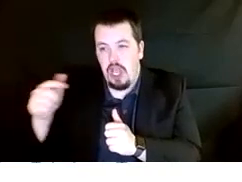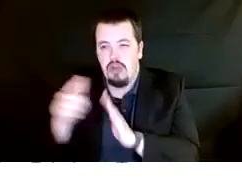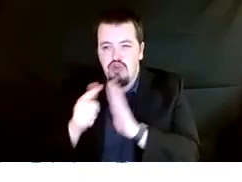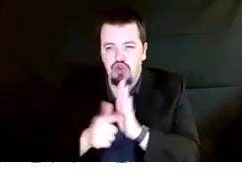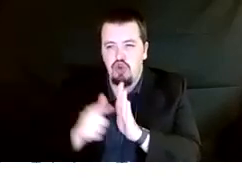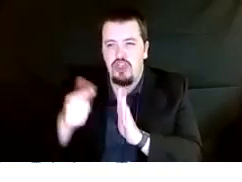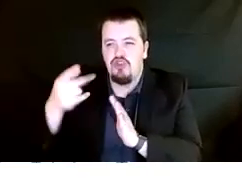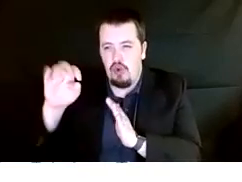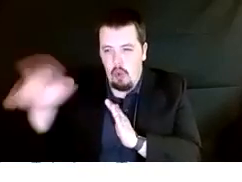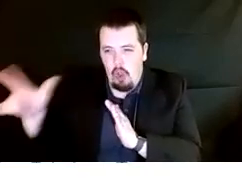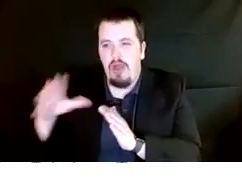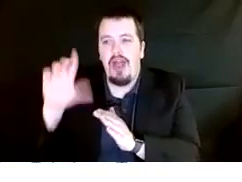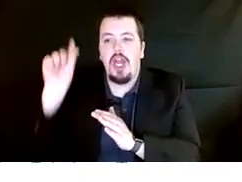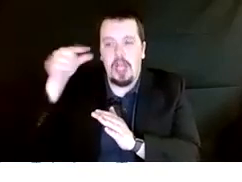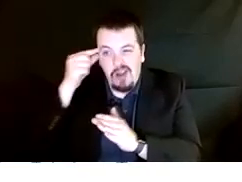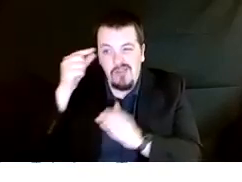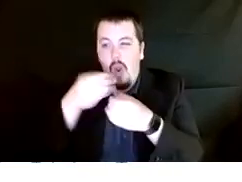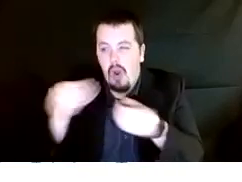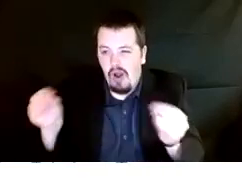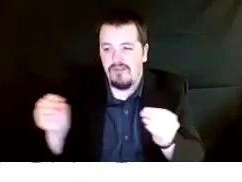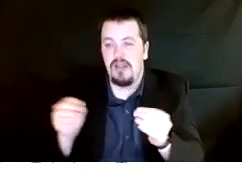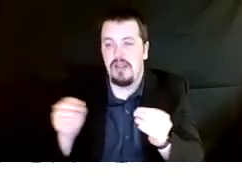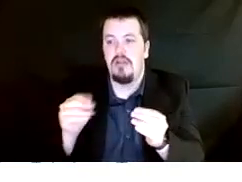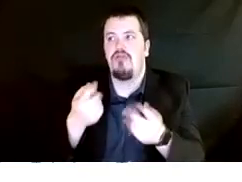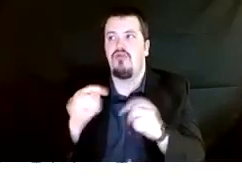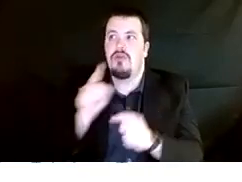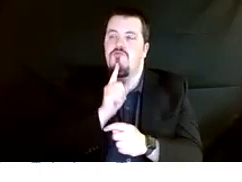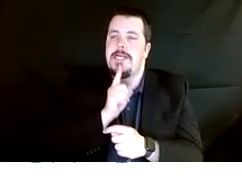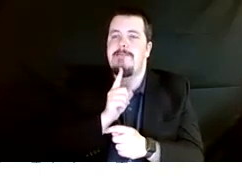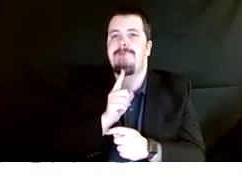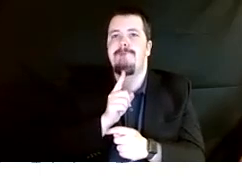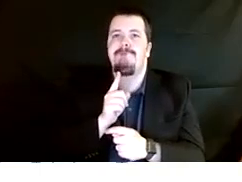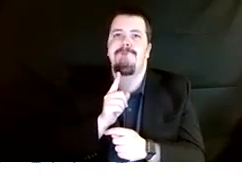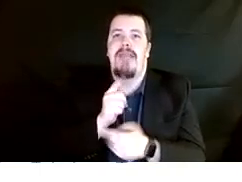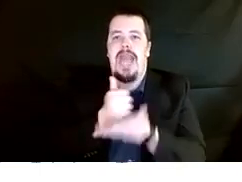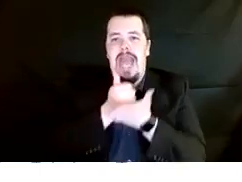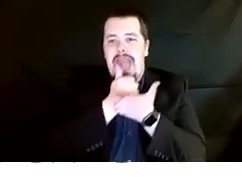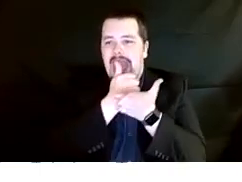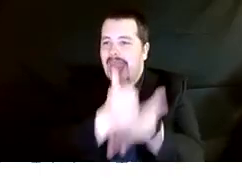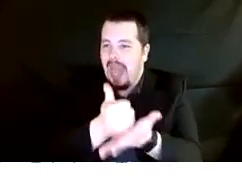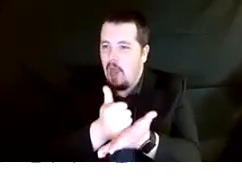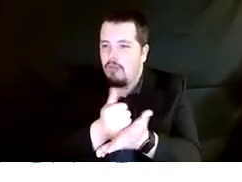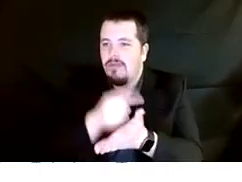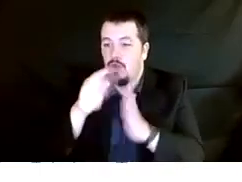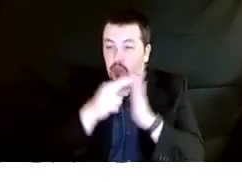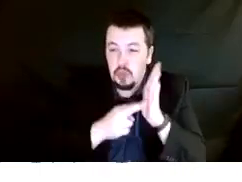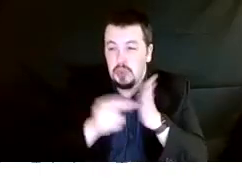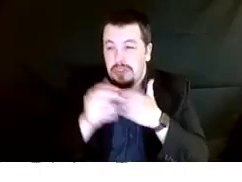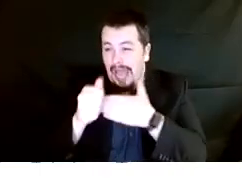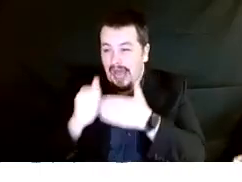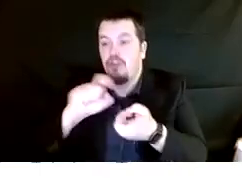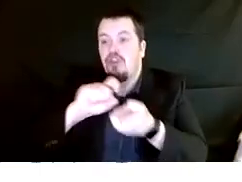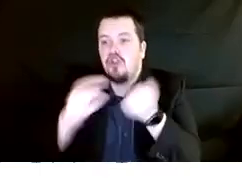the governor's office and to try to help these guidelines change so that people with disabilities